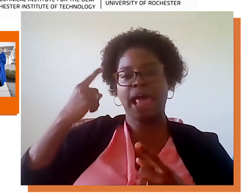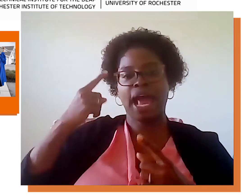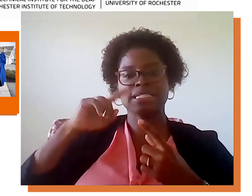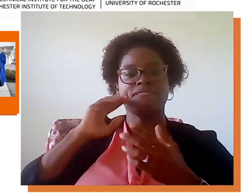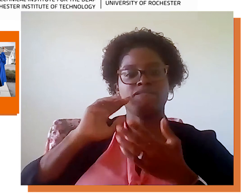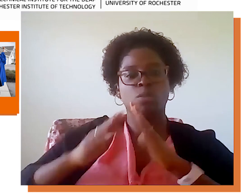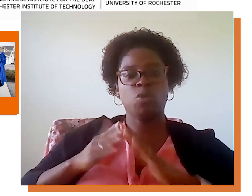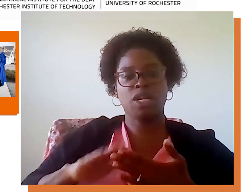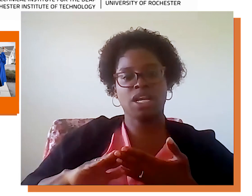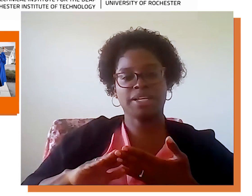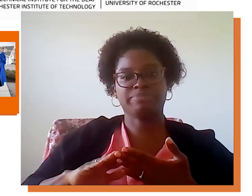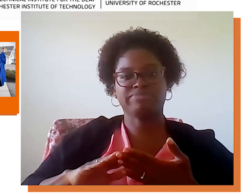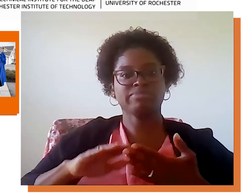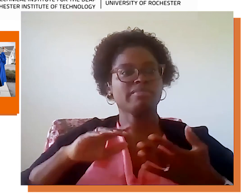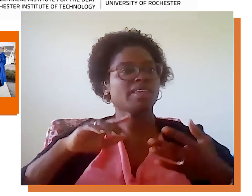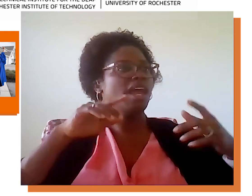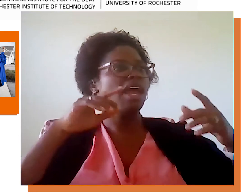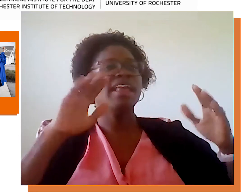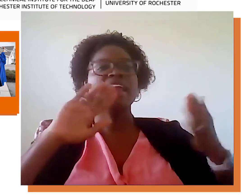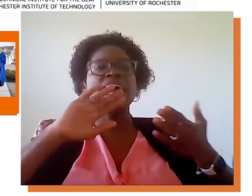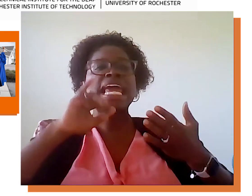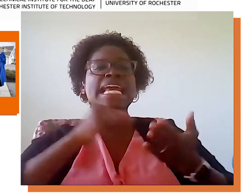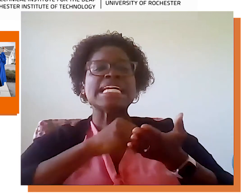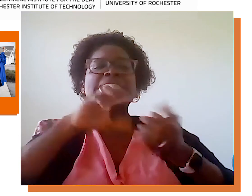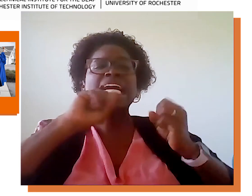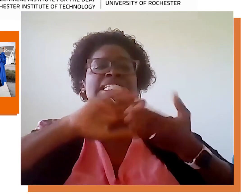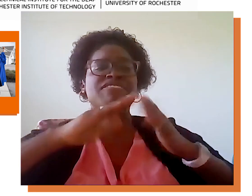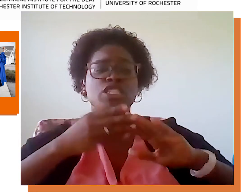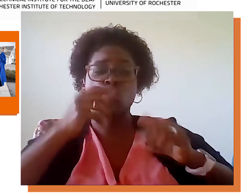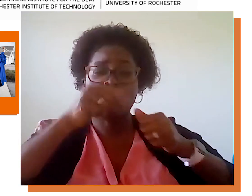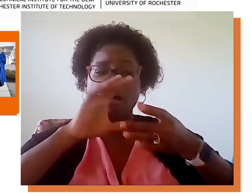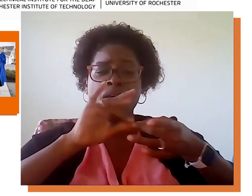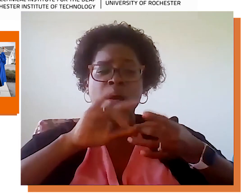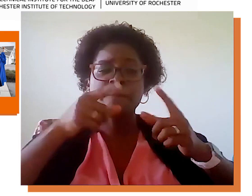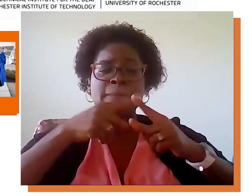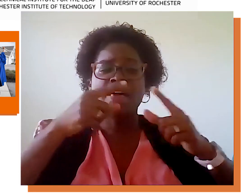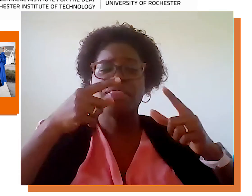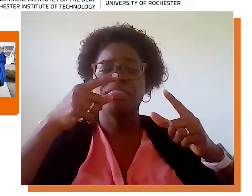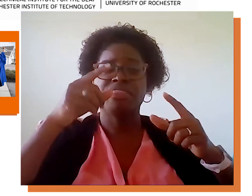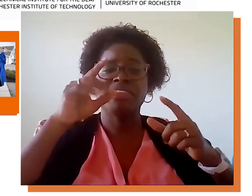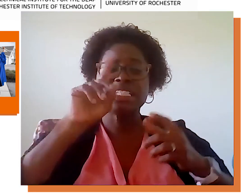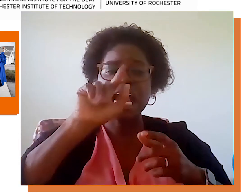All of the firsts that I experienced as a member of the black deaf community